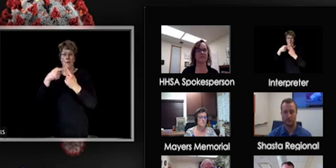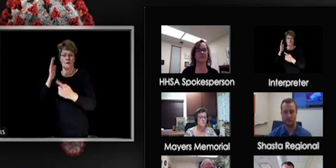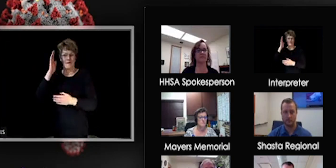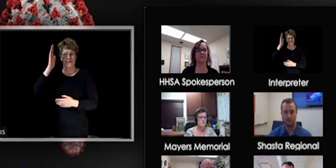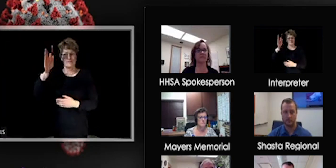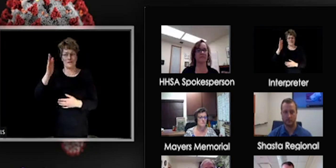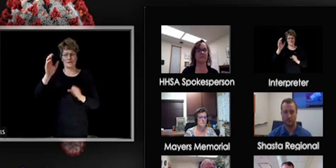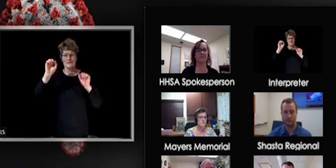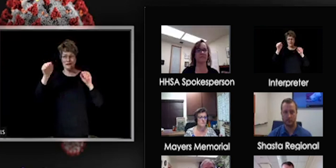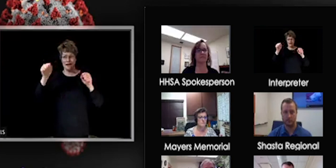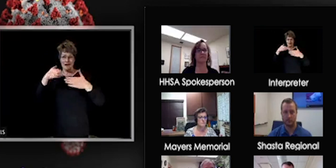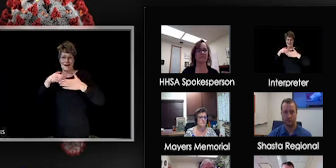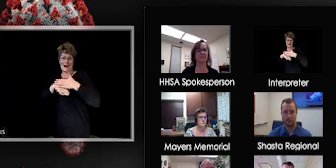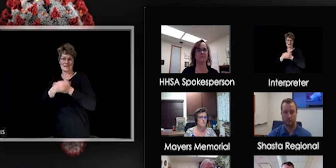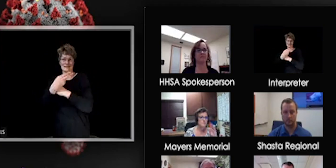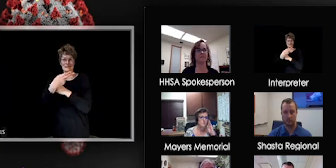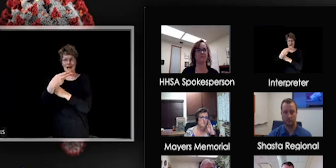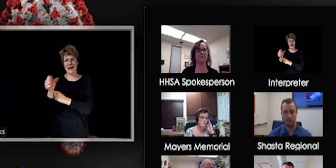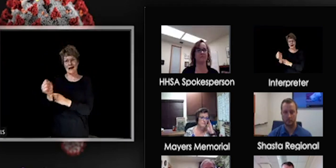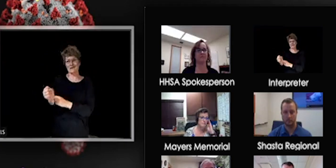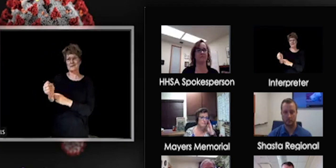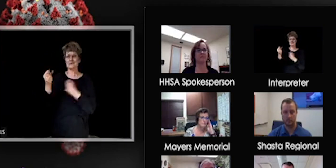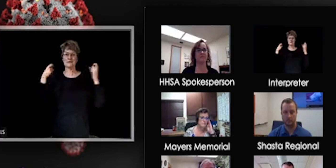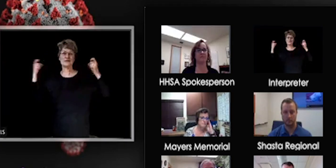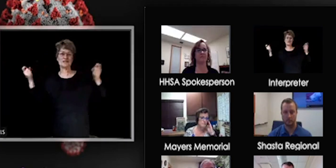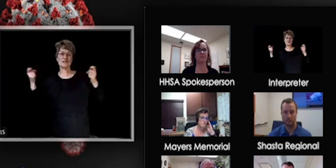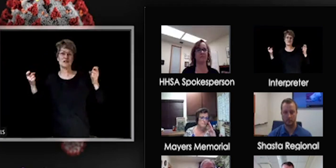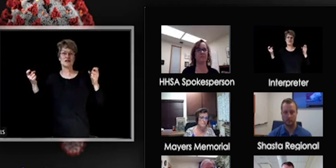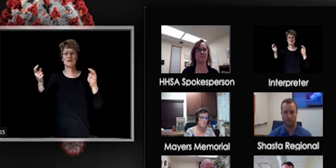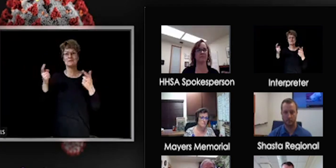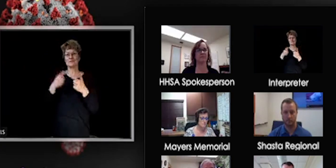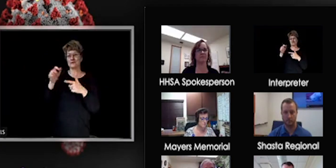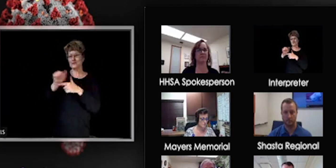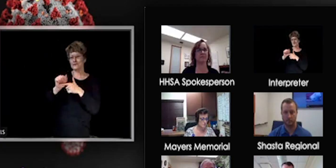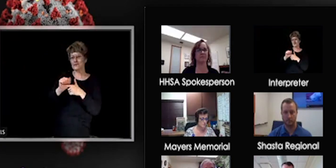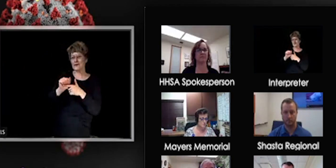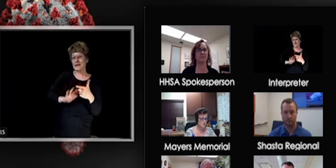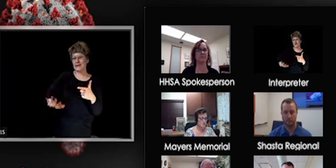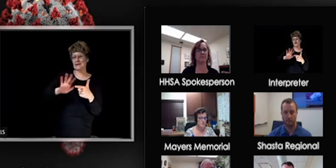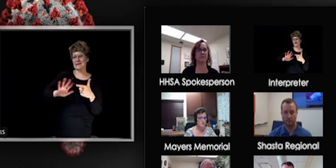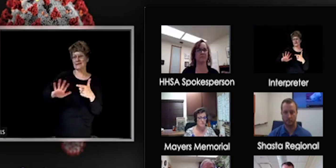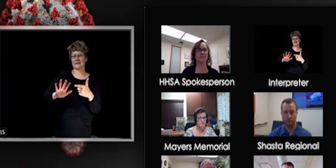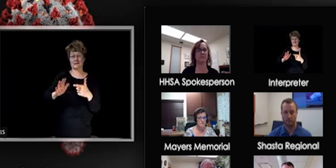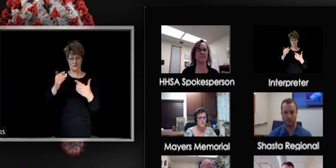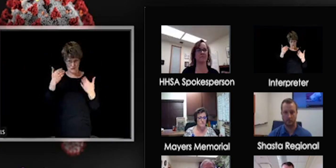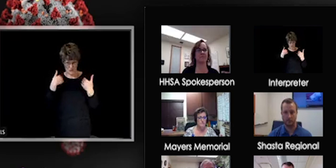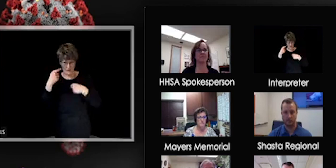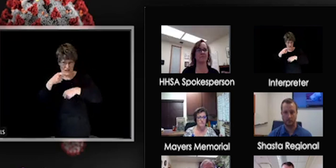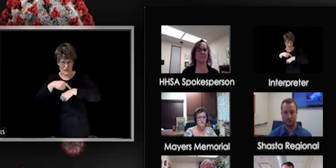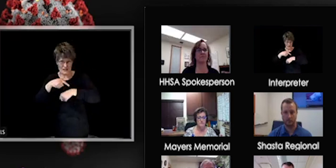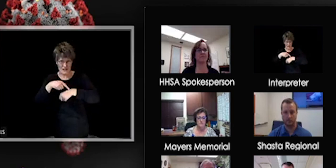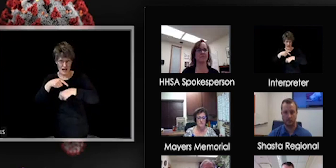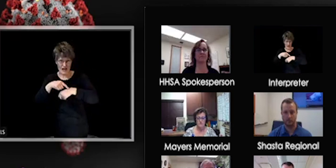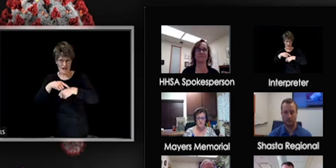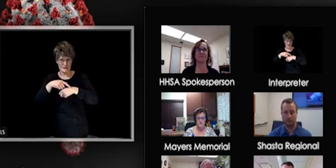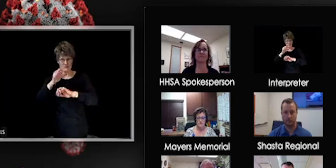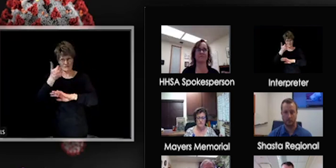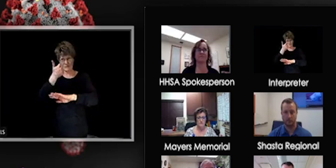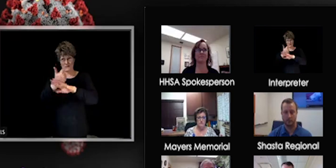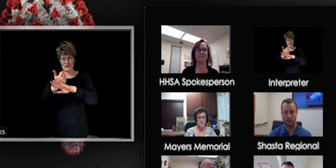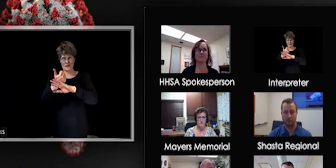to their high school gyms and training facilities. Do we have a time table on that, because one